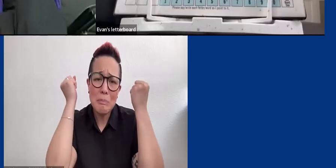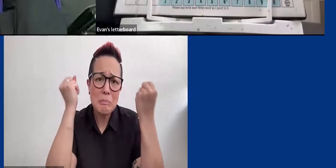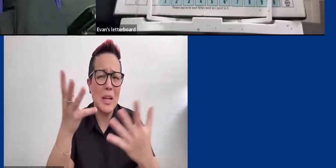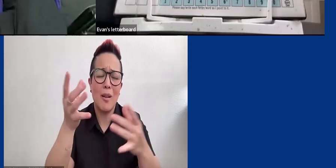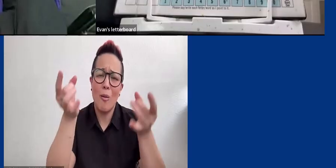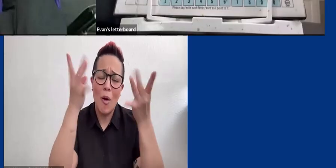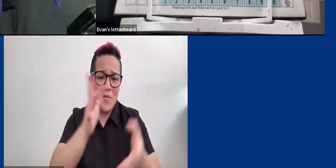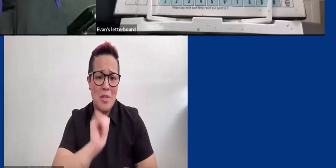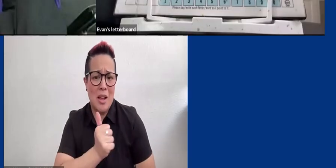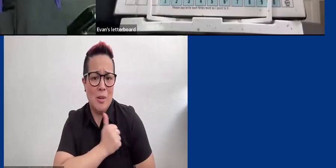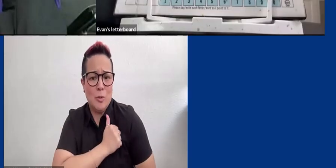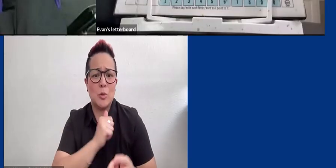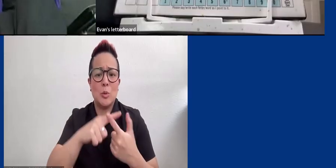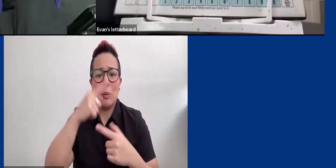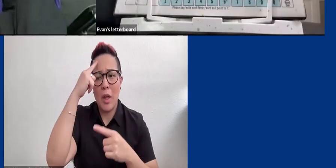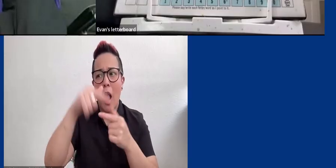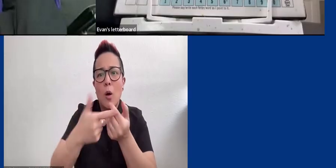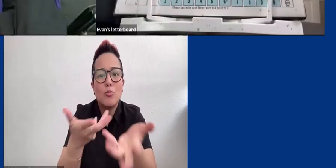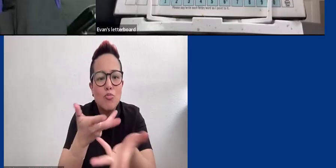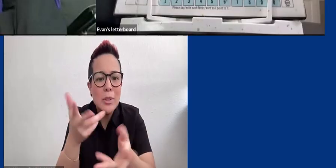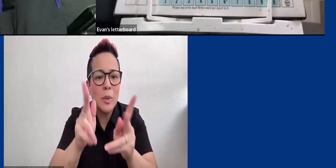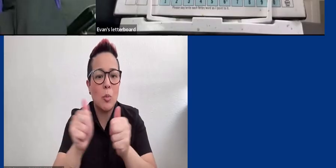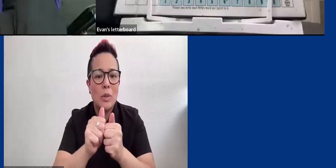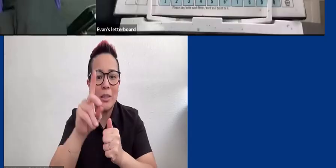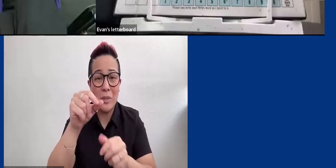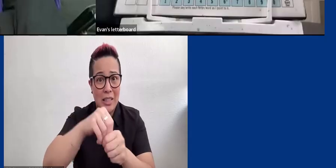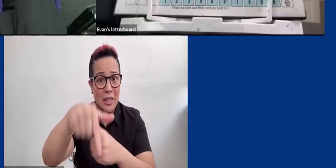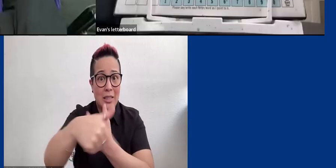people with disabilities. one might be inclined to